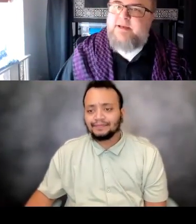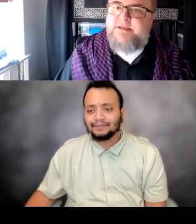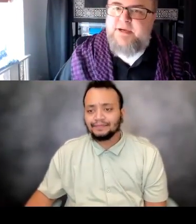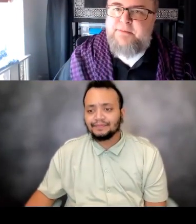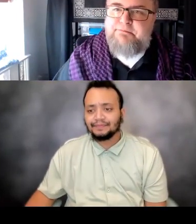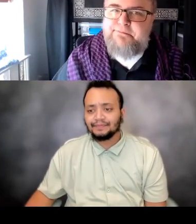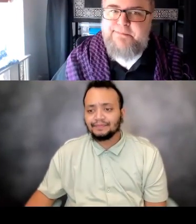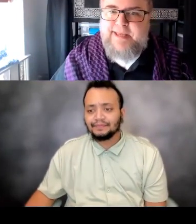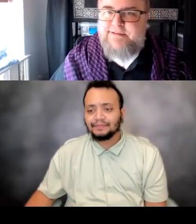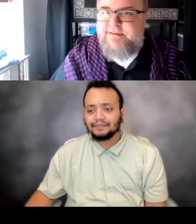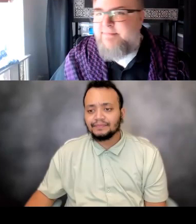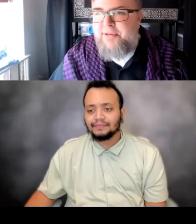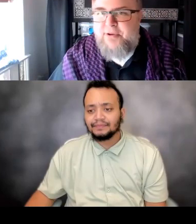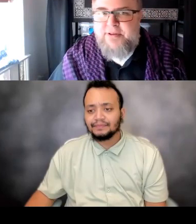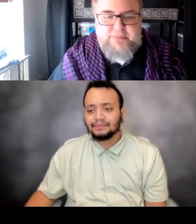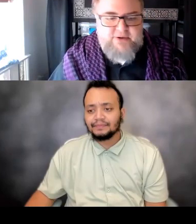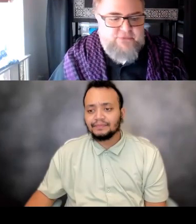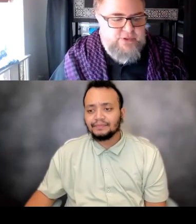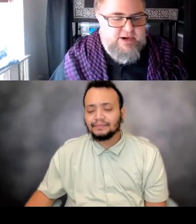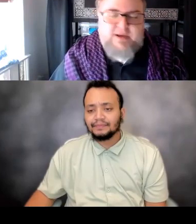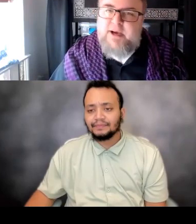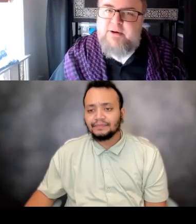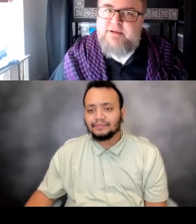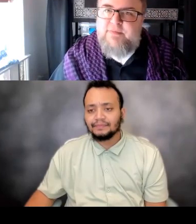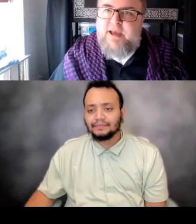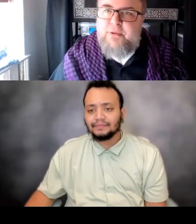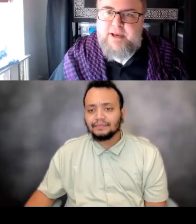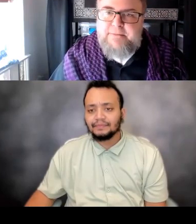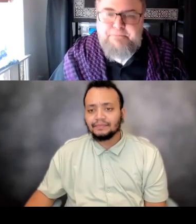and tailor a little bit of what we talked about in that way.